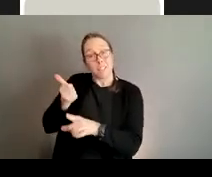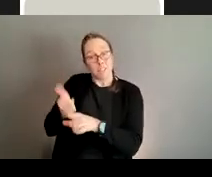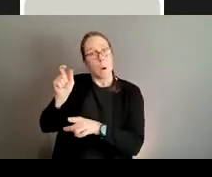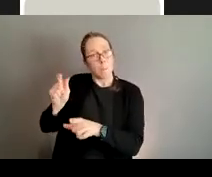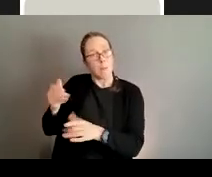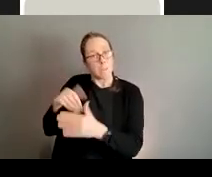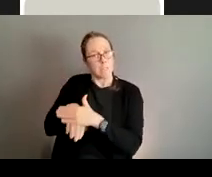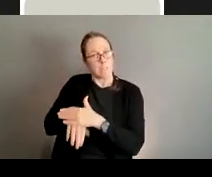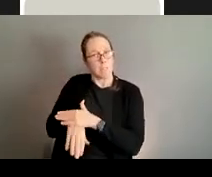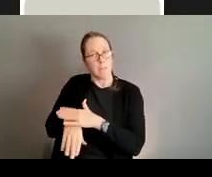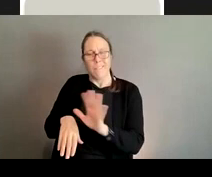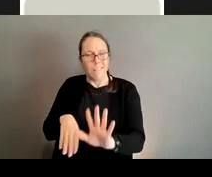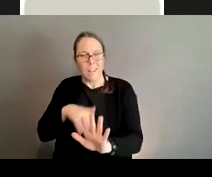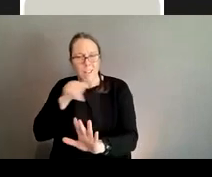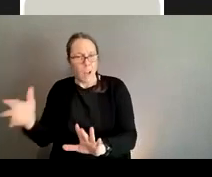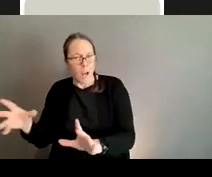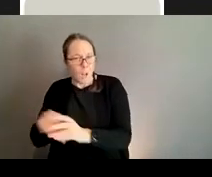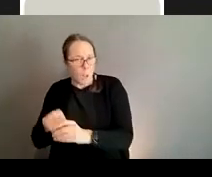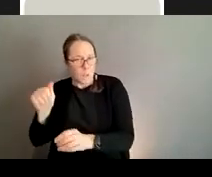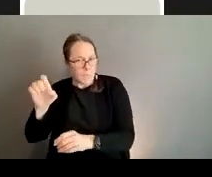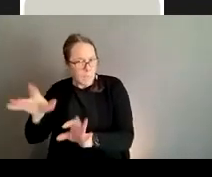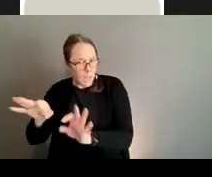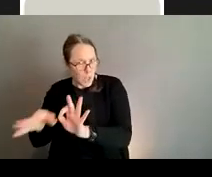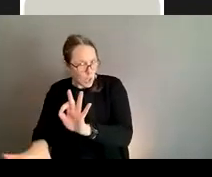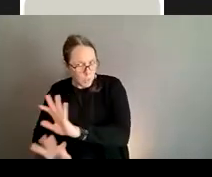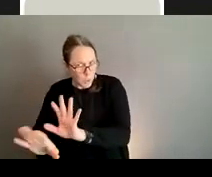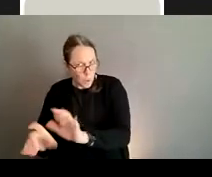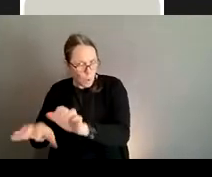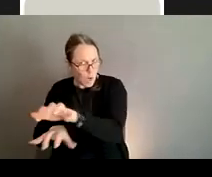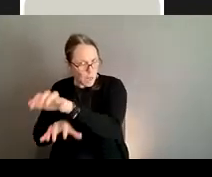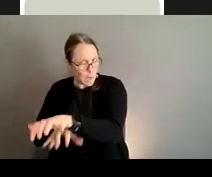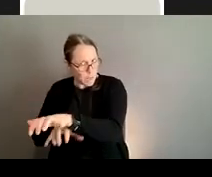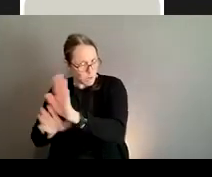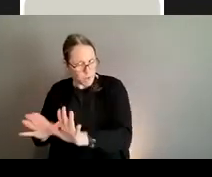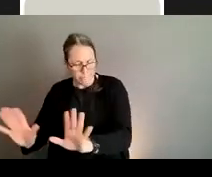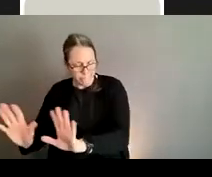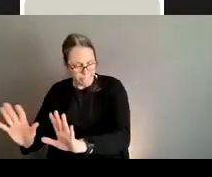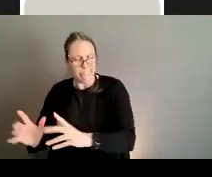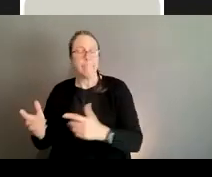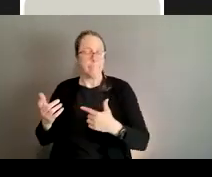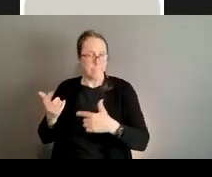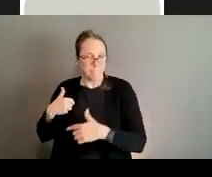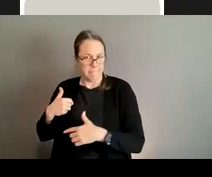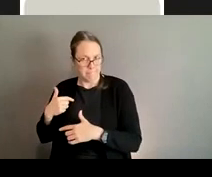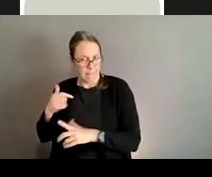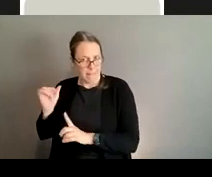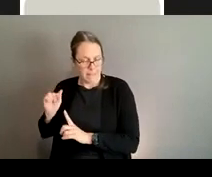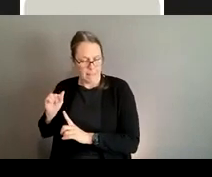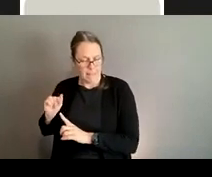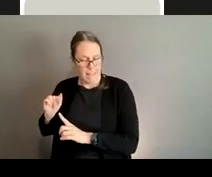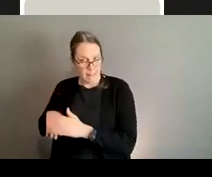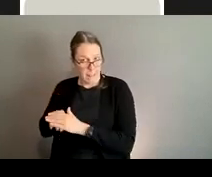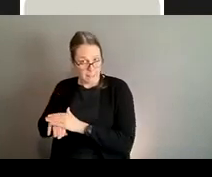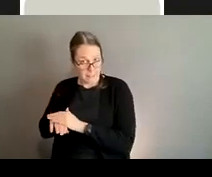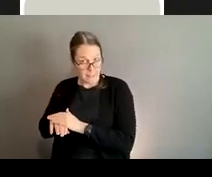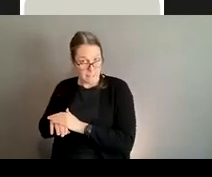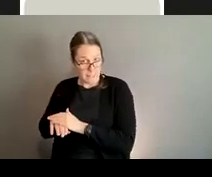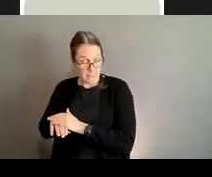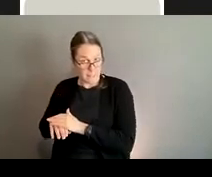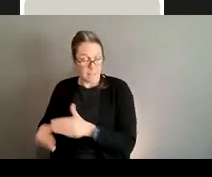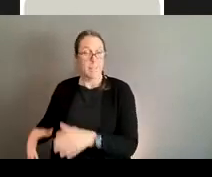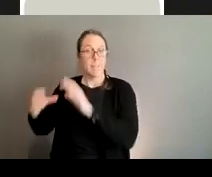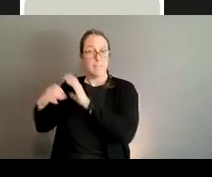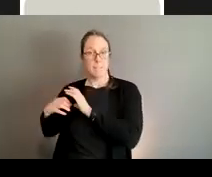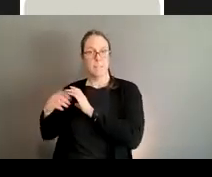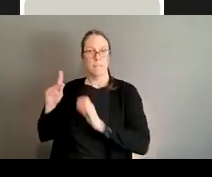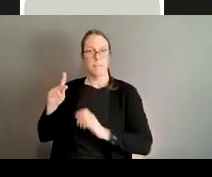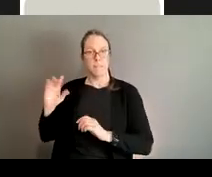like the ASL interpreters or the captioner; that point of access is handled by the Kennedy